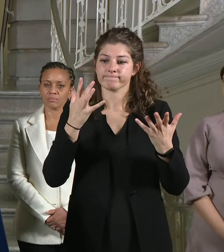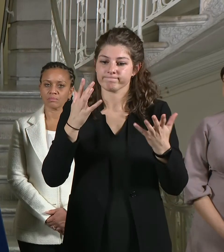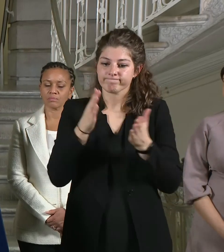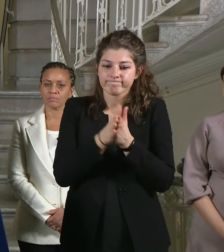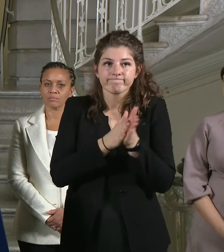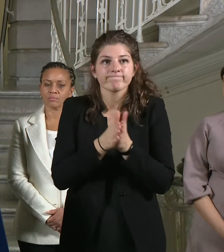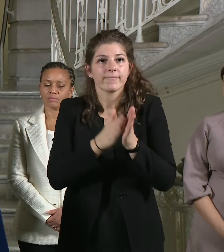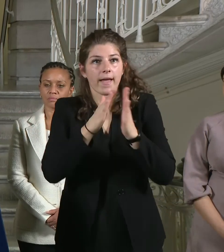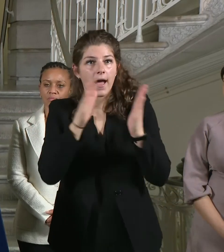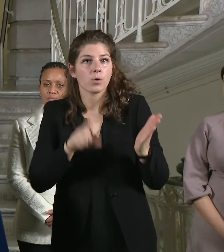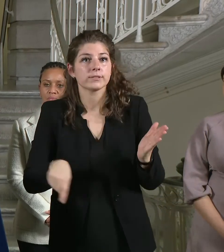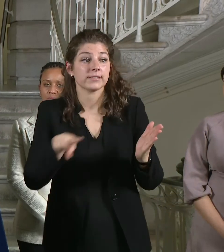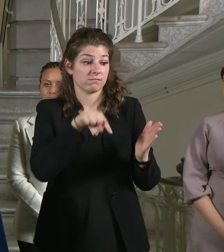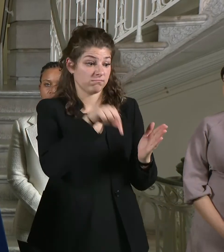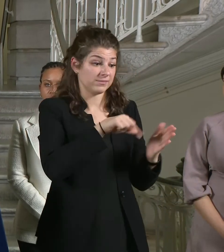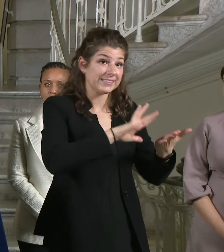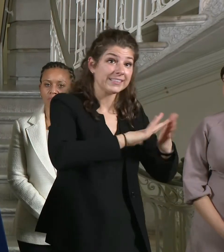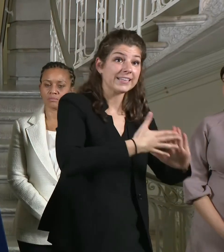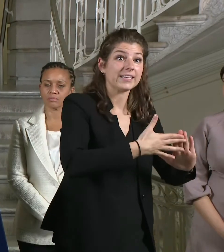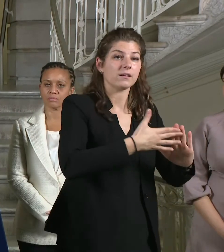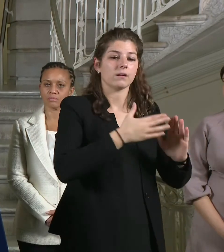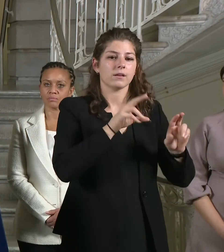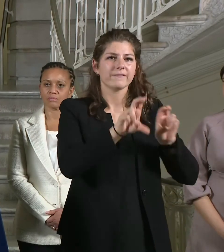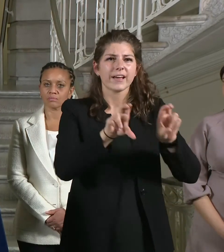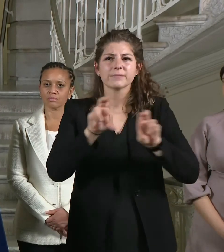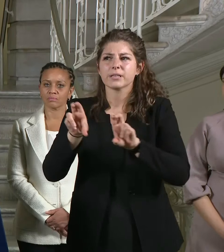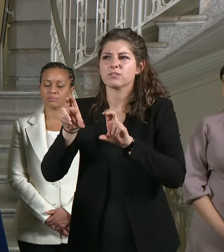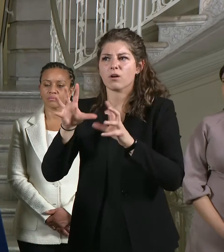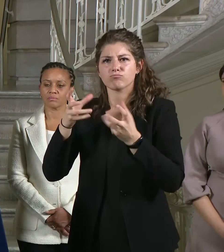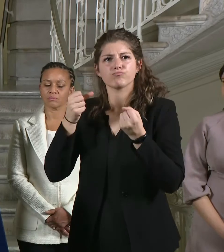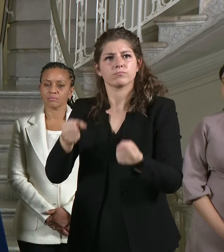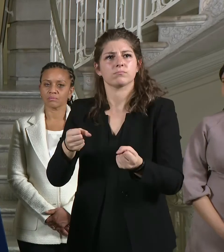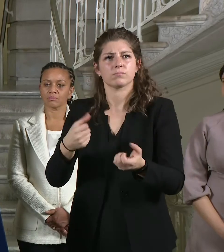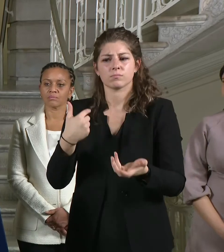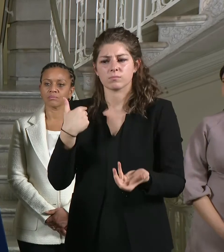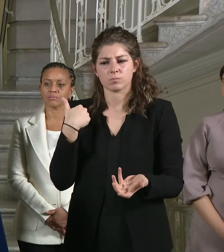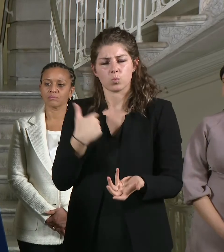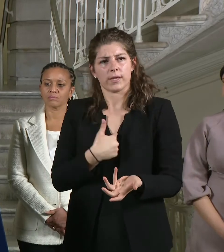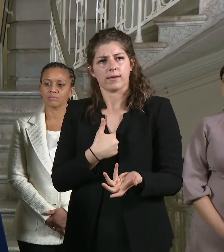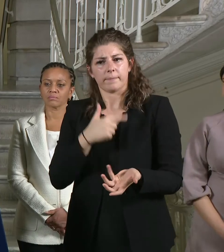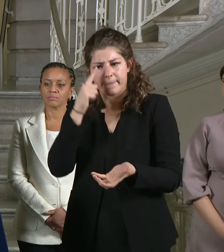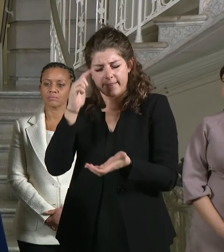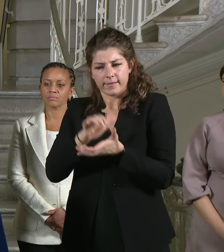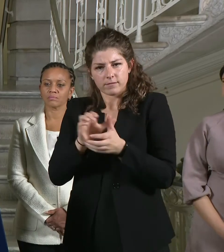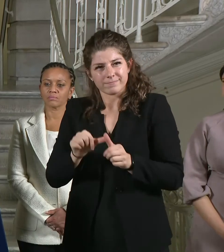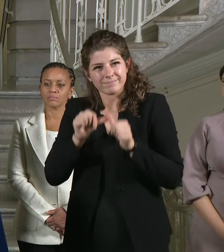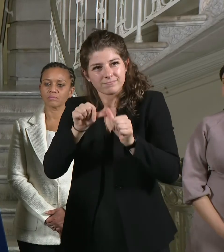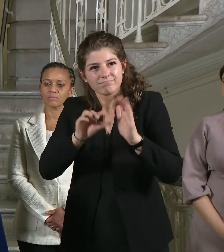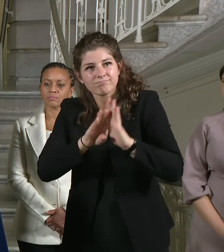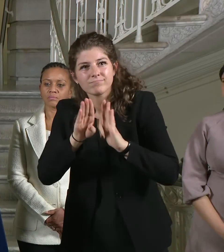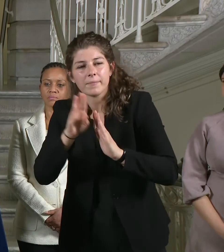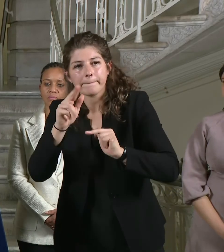THERE WERE A LOT OF THINGS WE COULD DO BETTER TO ENCOURAGE AND INCENTIVIZE